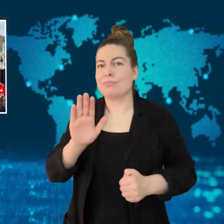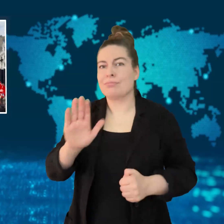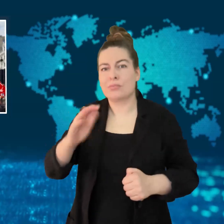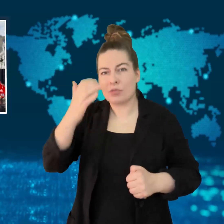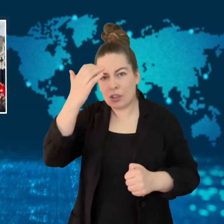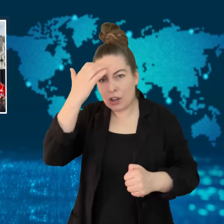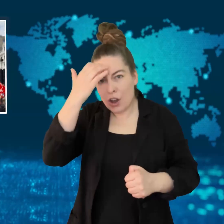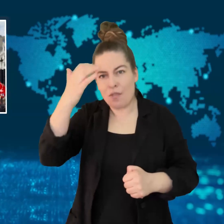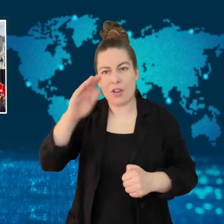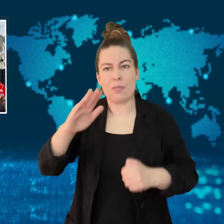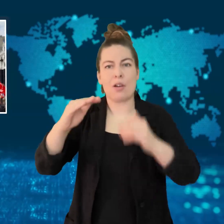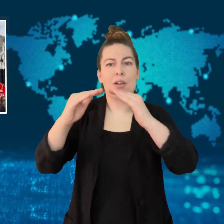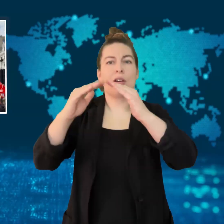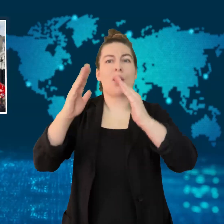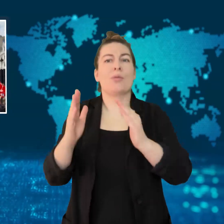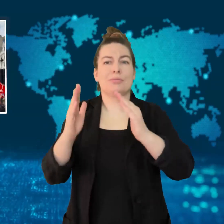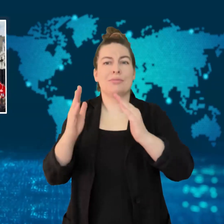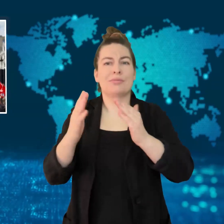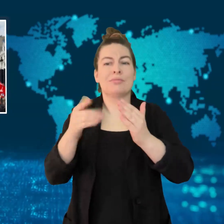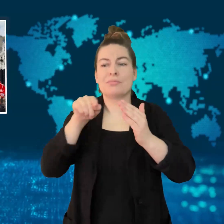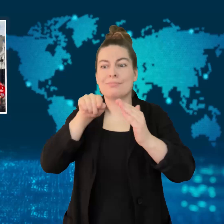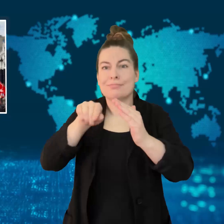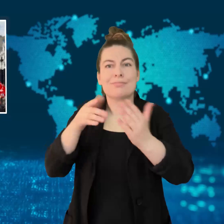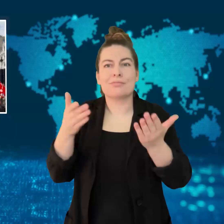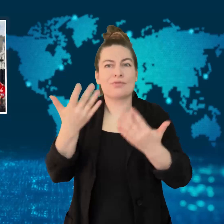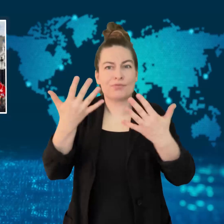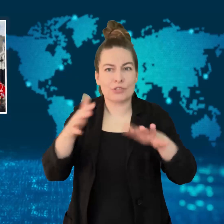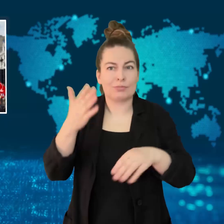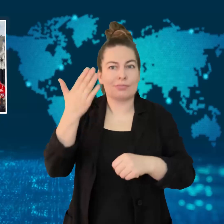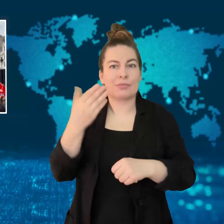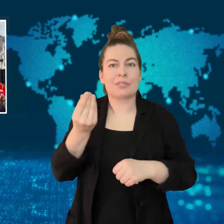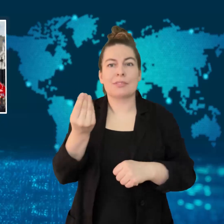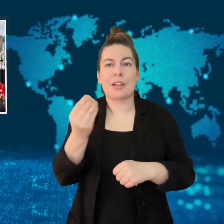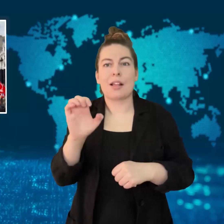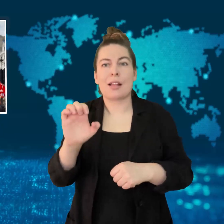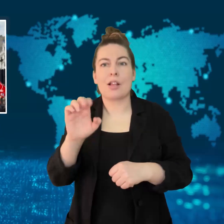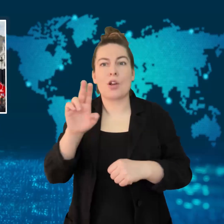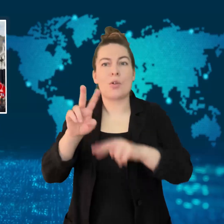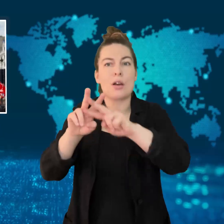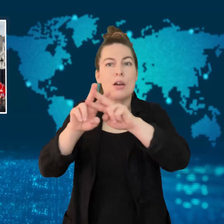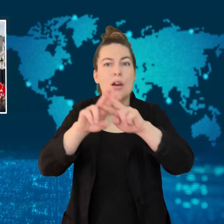but those with well-paying jobs are struggling as well.